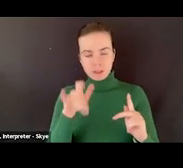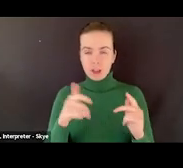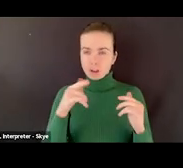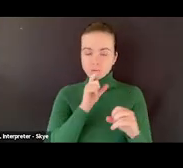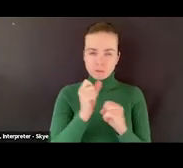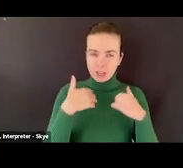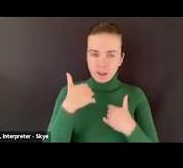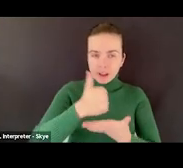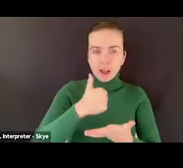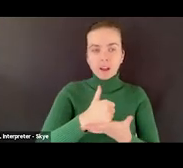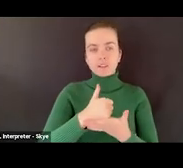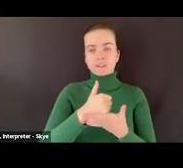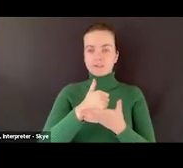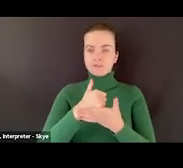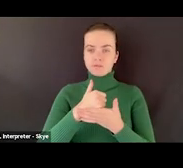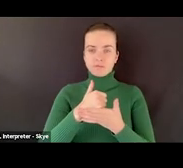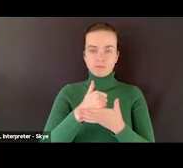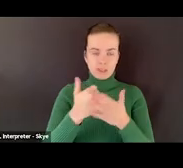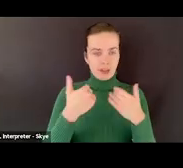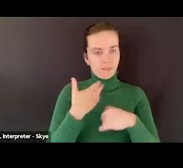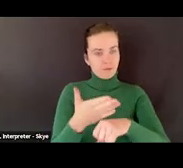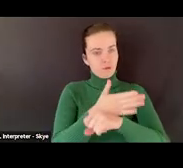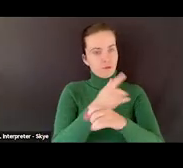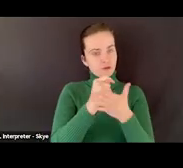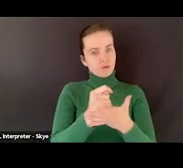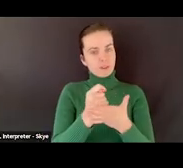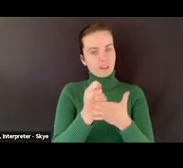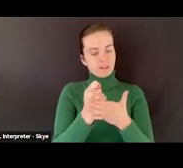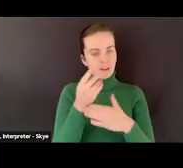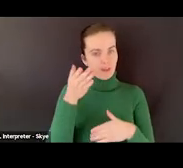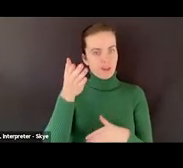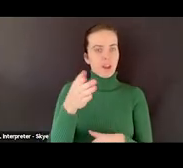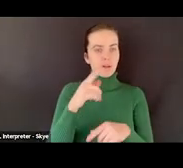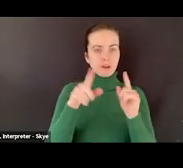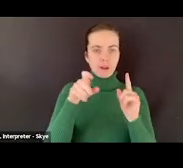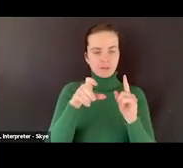and improving treatment out there, but you have to ask for it and be willing to walk through the